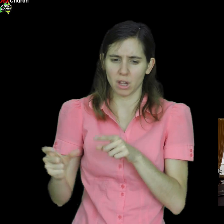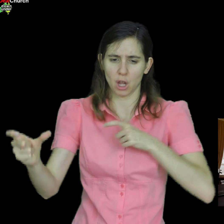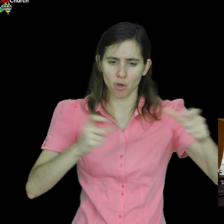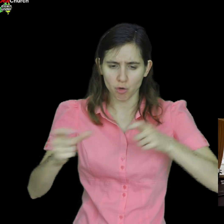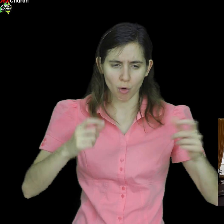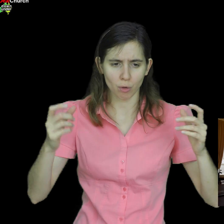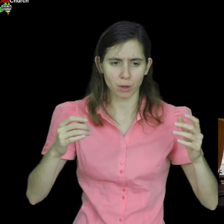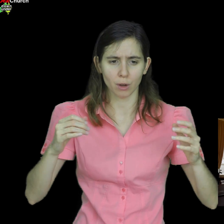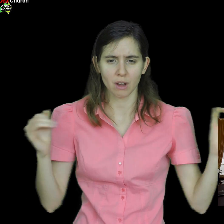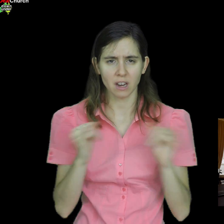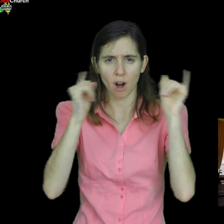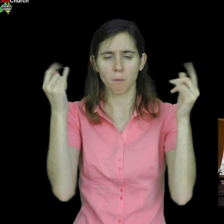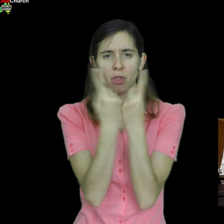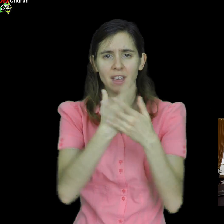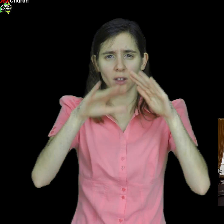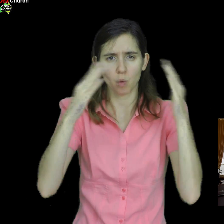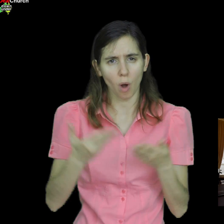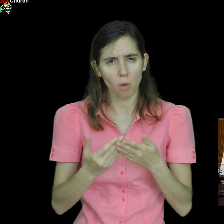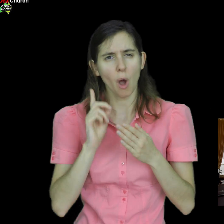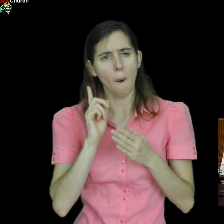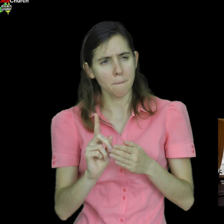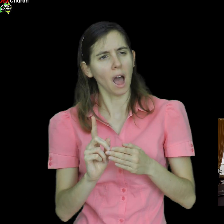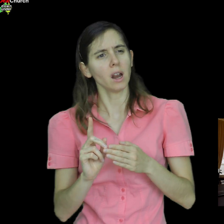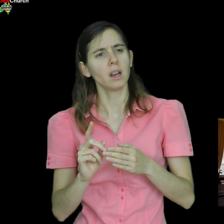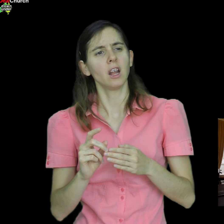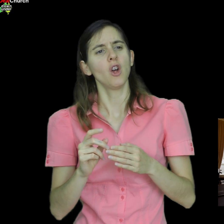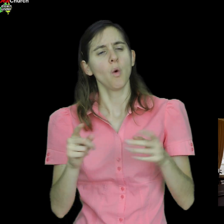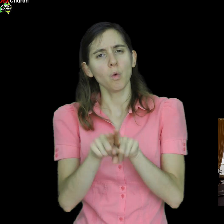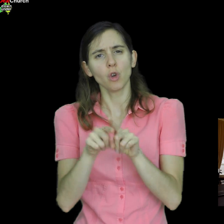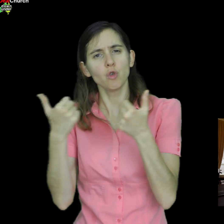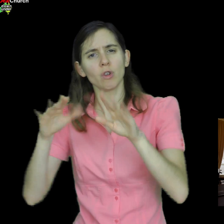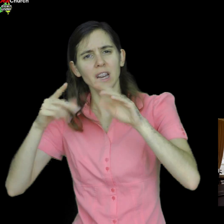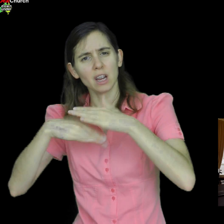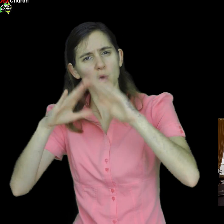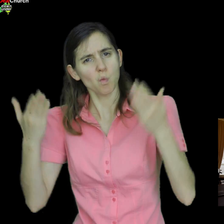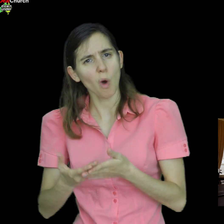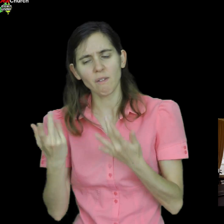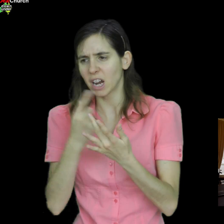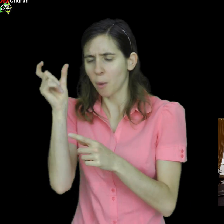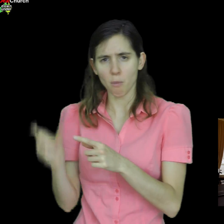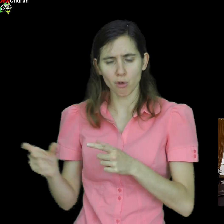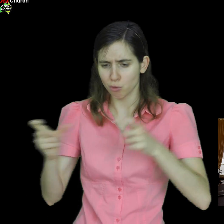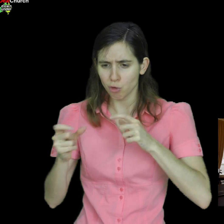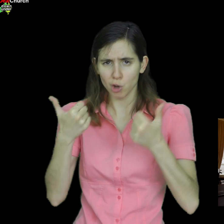the good in the world? Was there a being behind it? She didn't know. One night